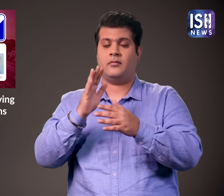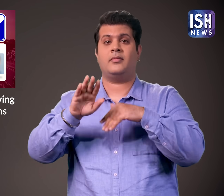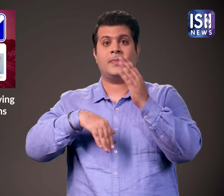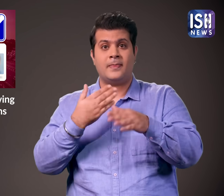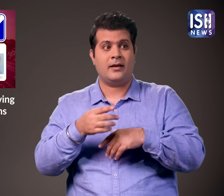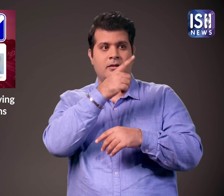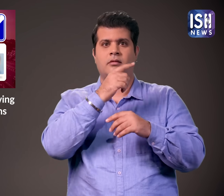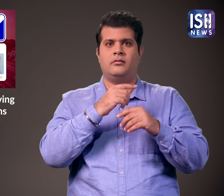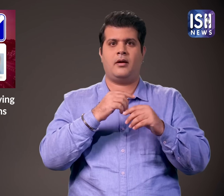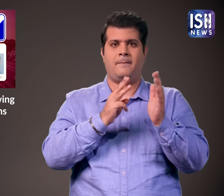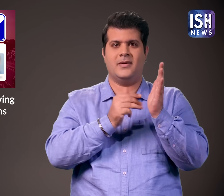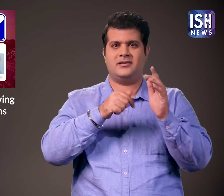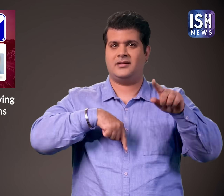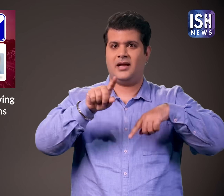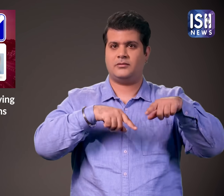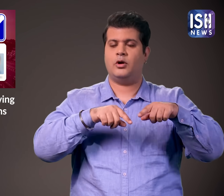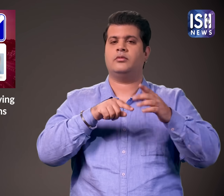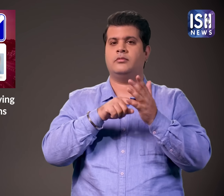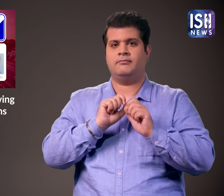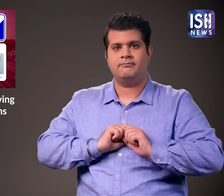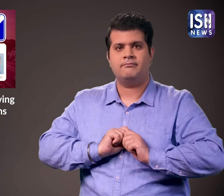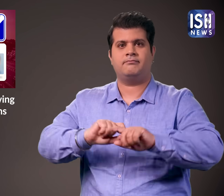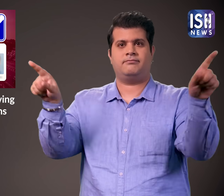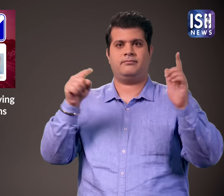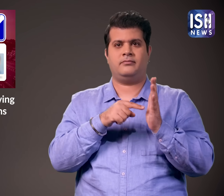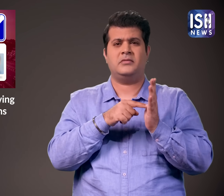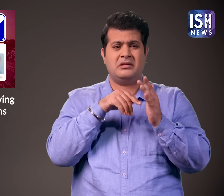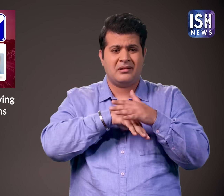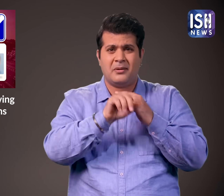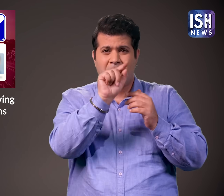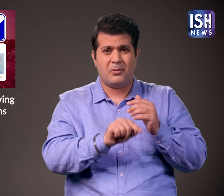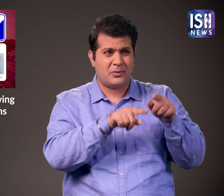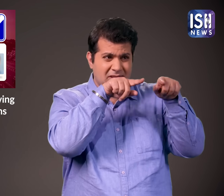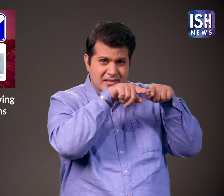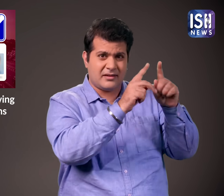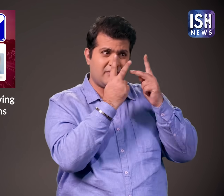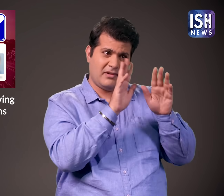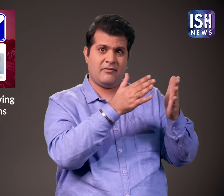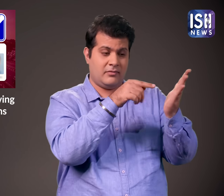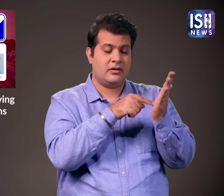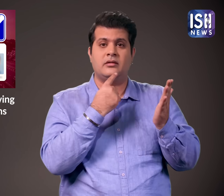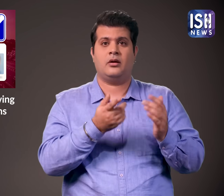The Ministry of Road Transport and Highways had issued this OM that says,